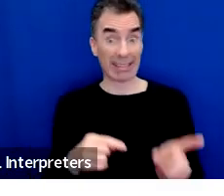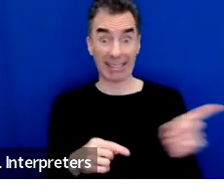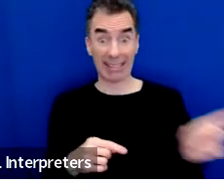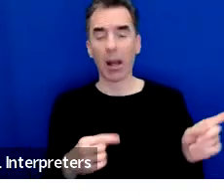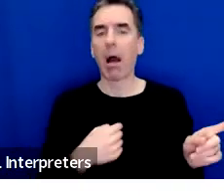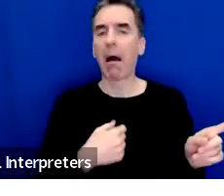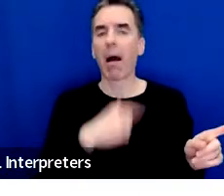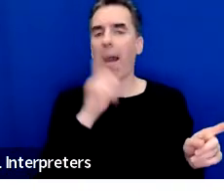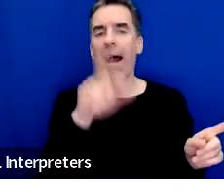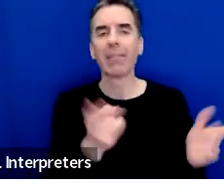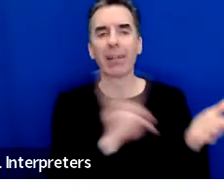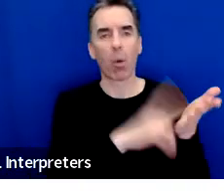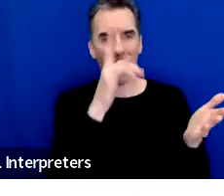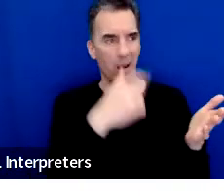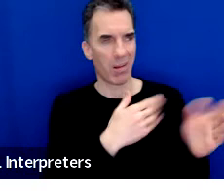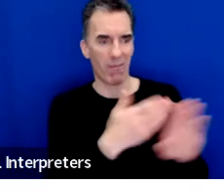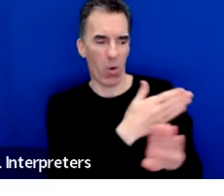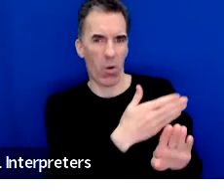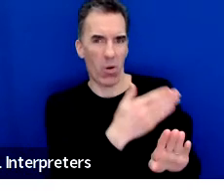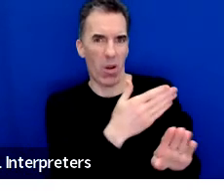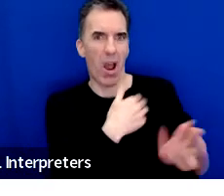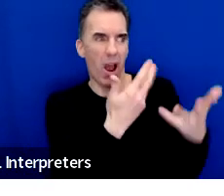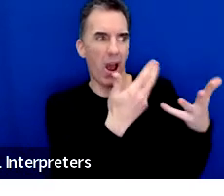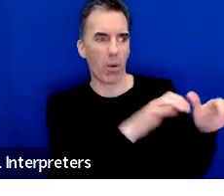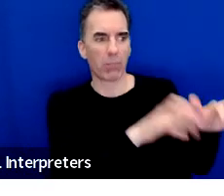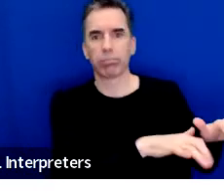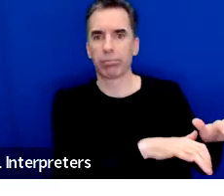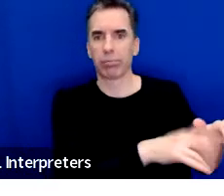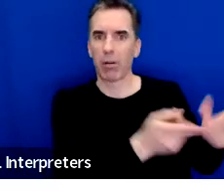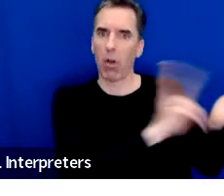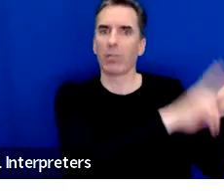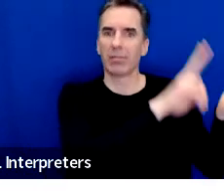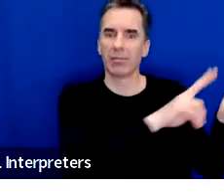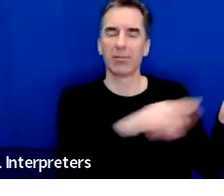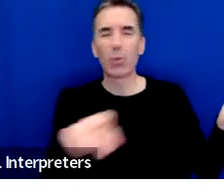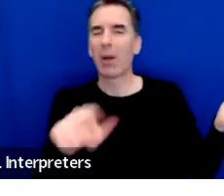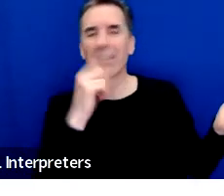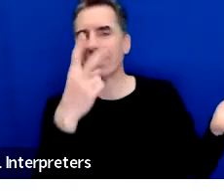So you didn't see me log in through a separate login because it should authenticate you